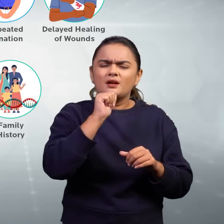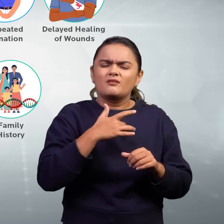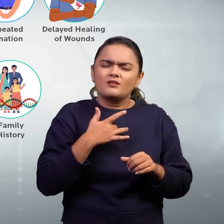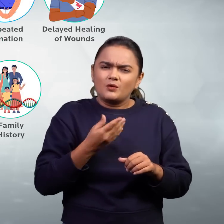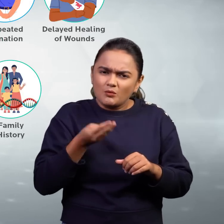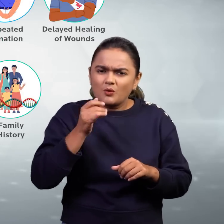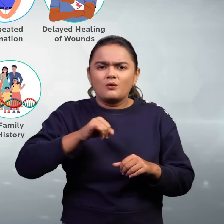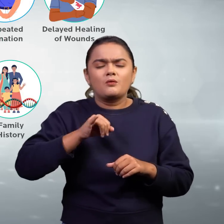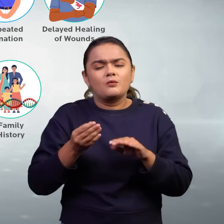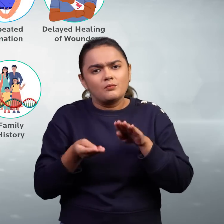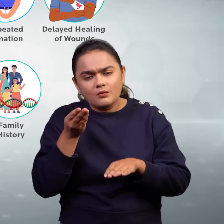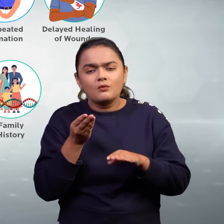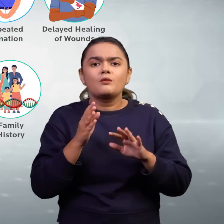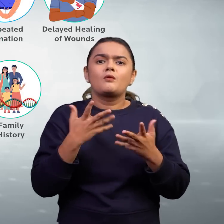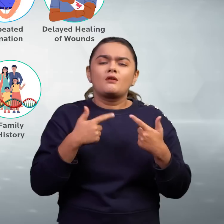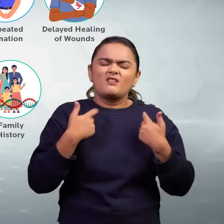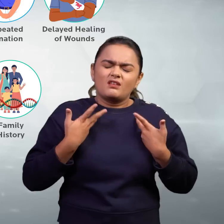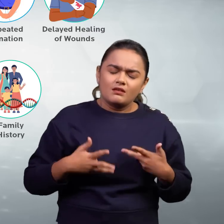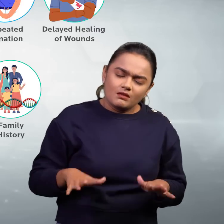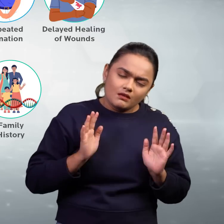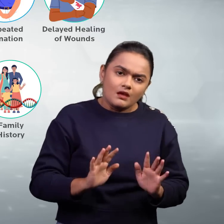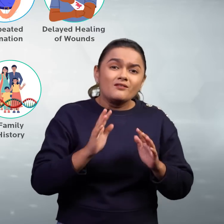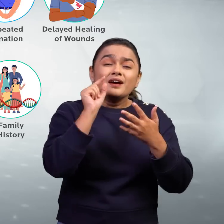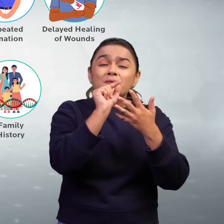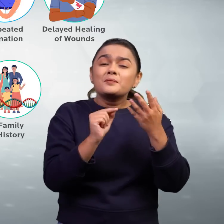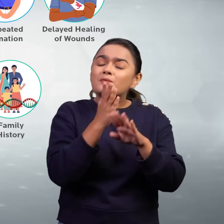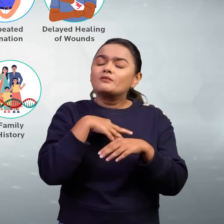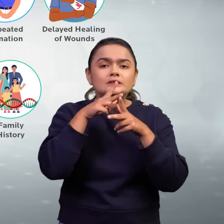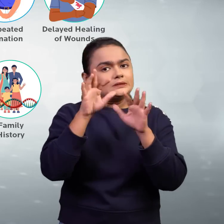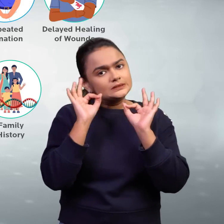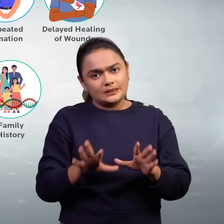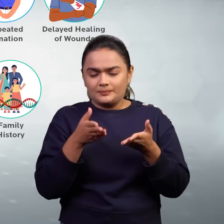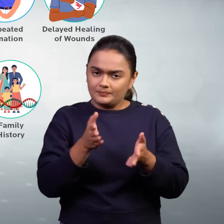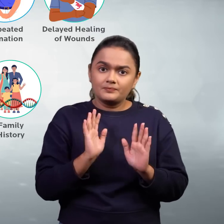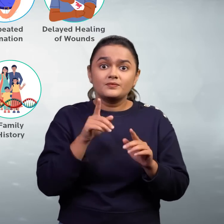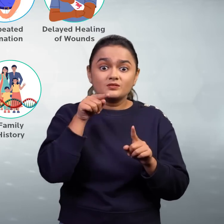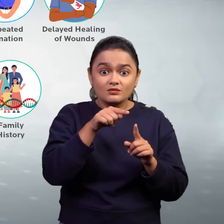increased thirst, frequent urination and fatigue. All the symptoms are same.